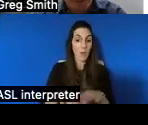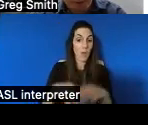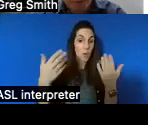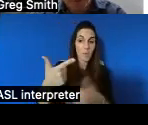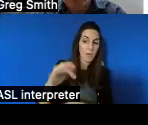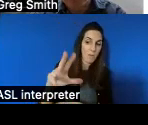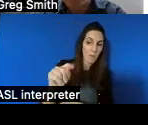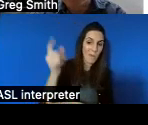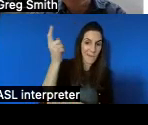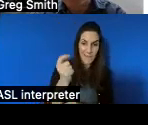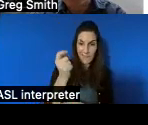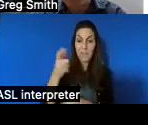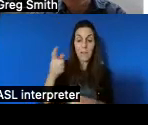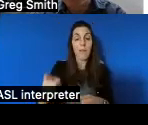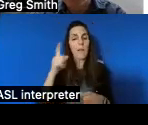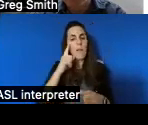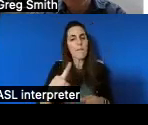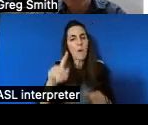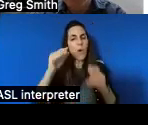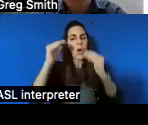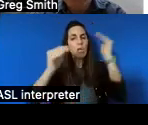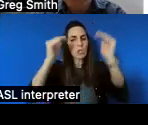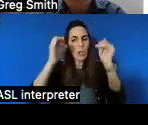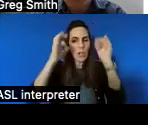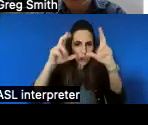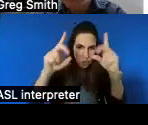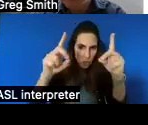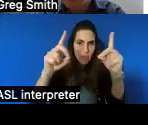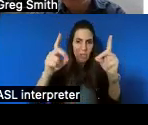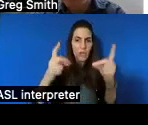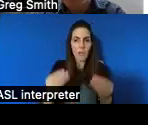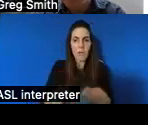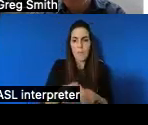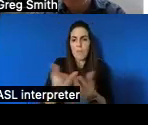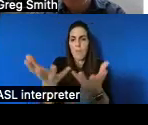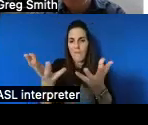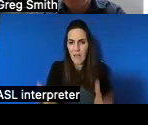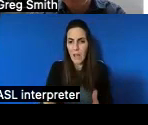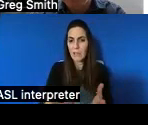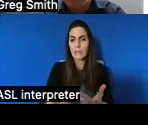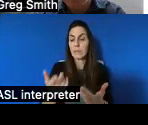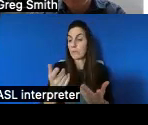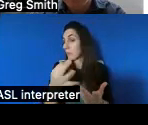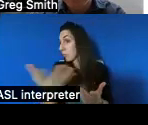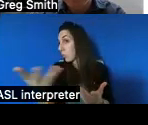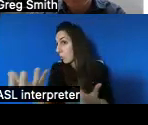it is for adult education providers that want to incorporate um financial literacy into the